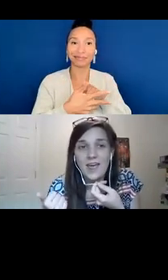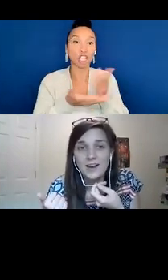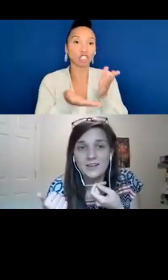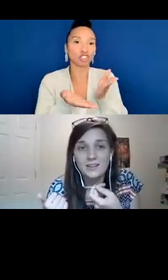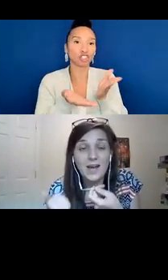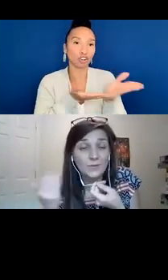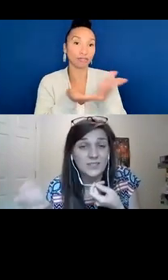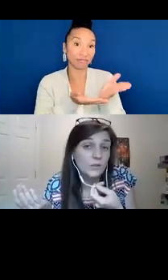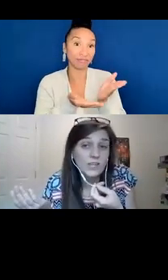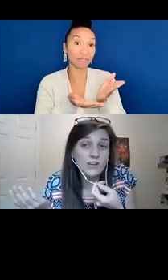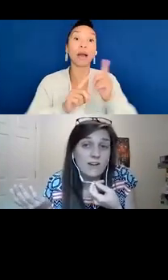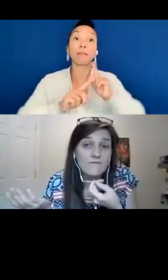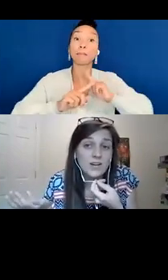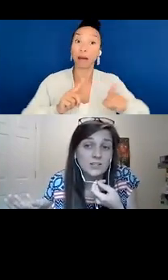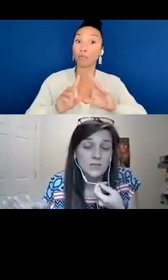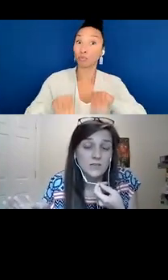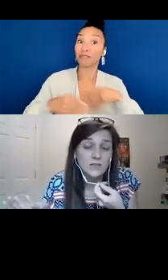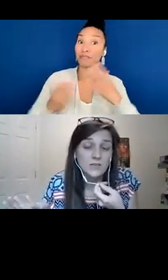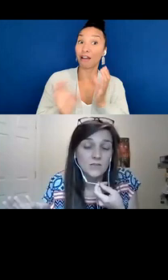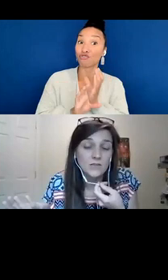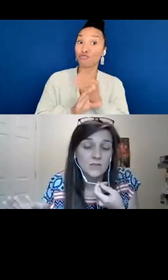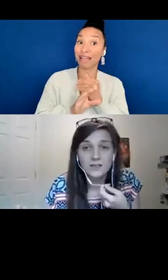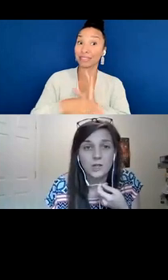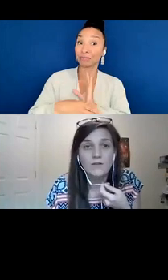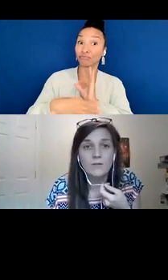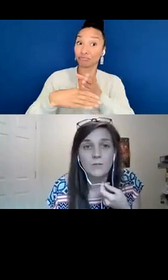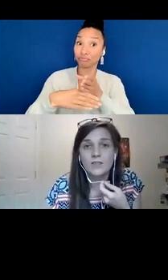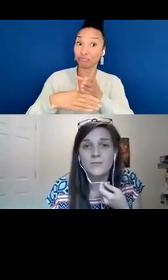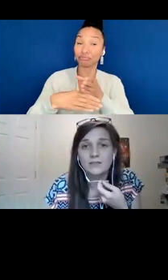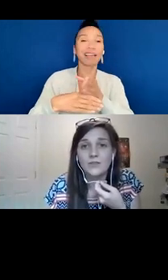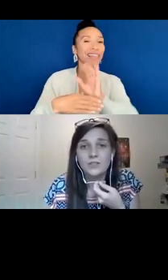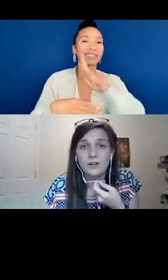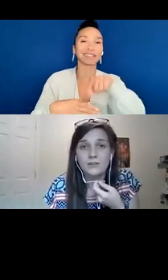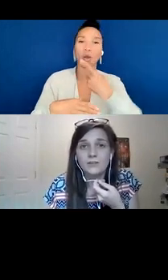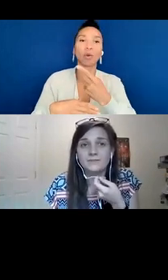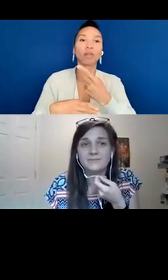And that was the only grant-funded service they requested. So we report them as fully served.